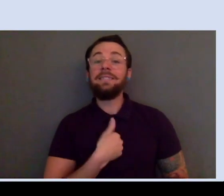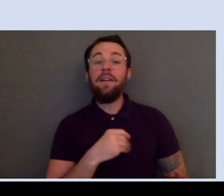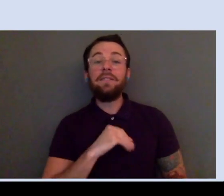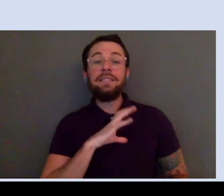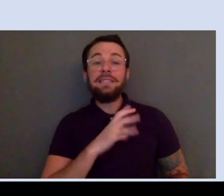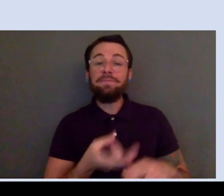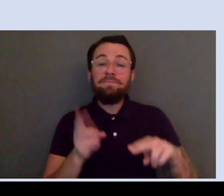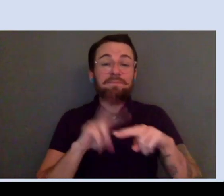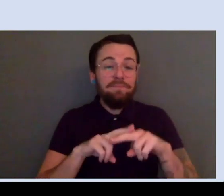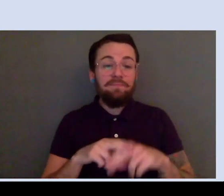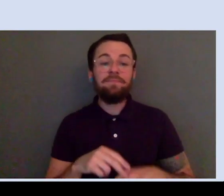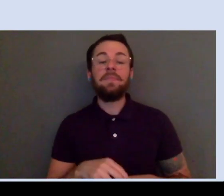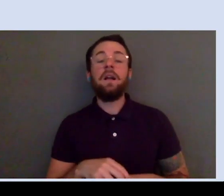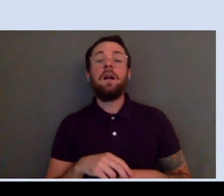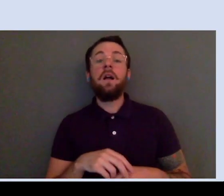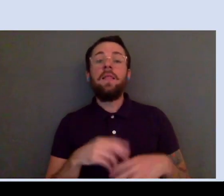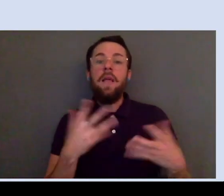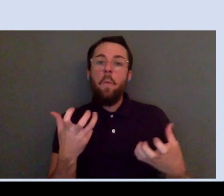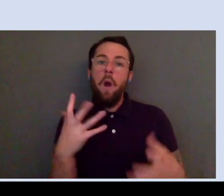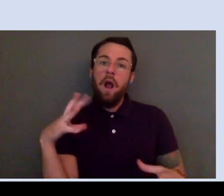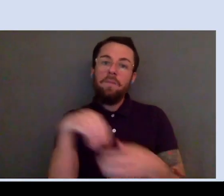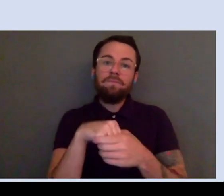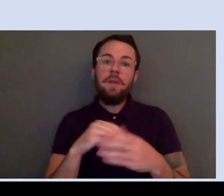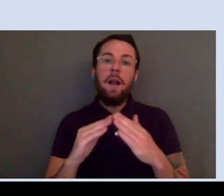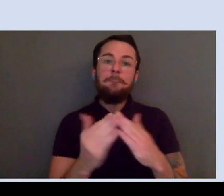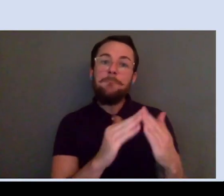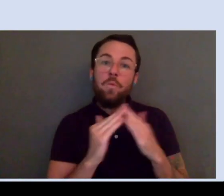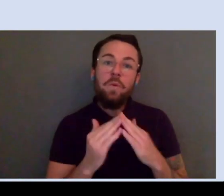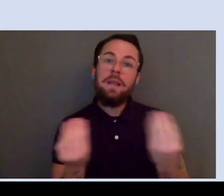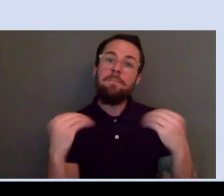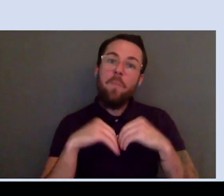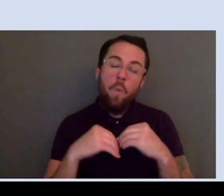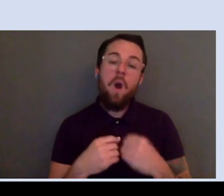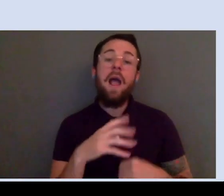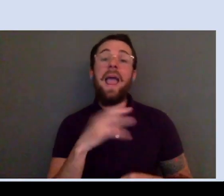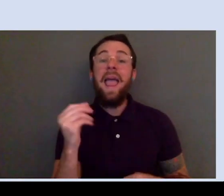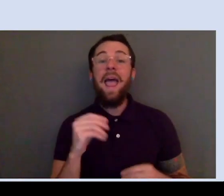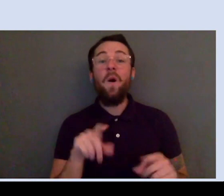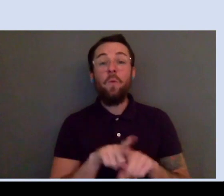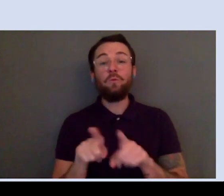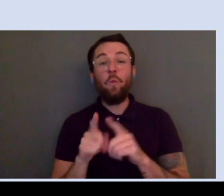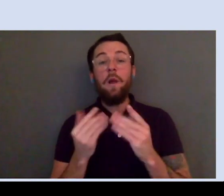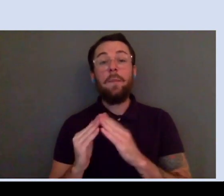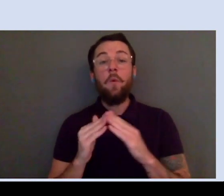We want to see their motivation and enthusiasm continue. Their confidence and self-esteem to thrive.